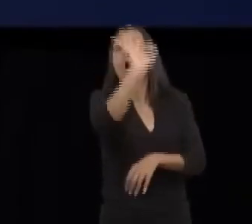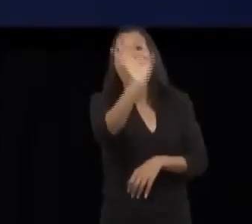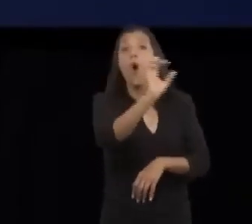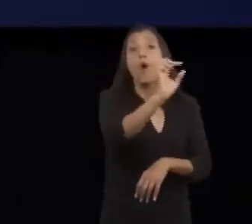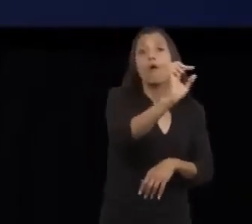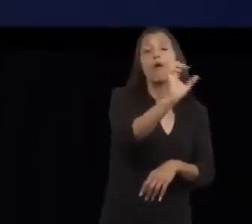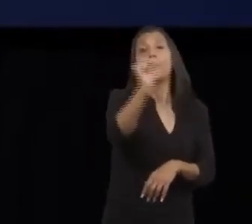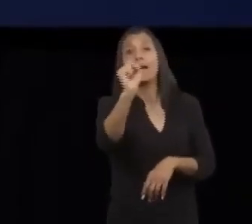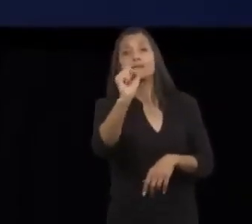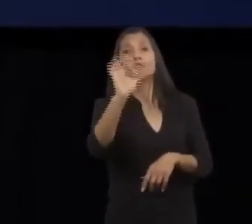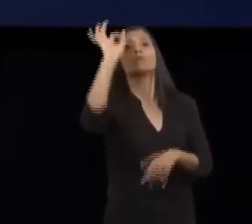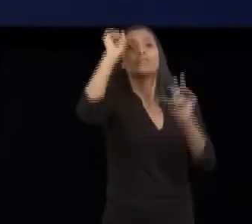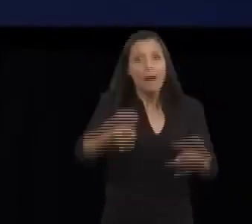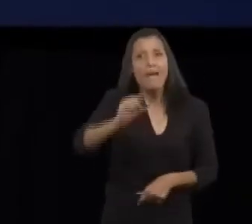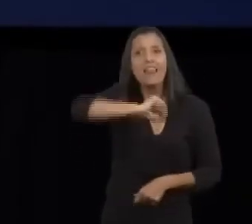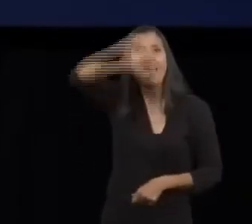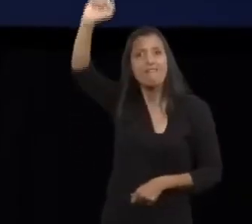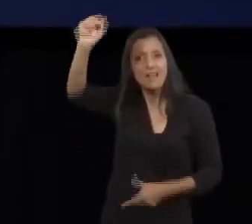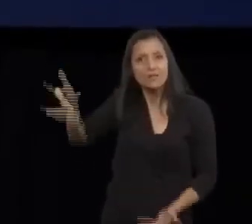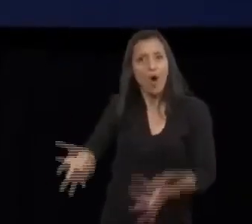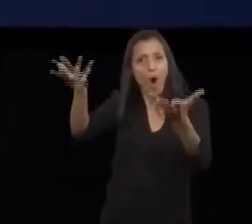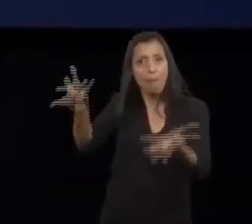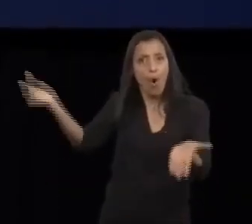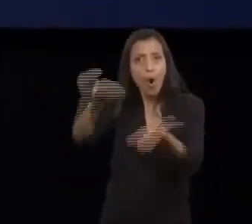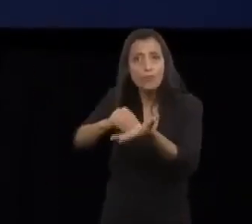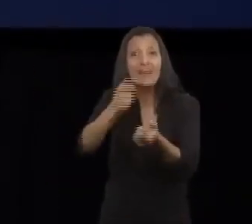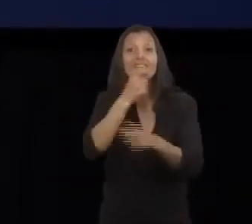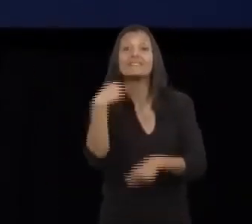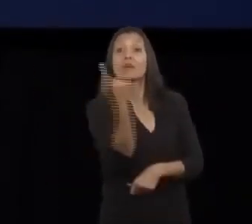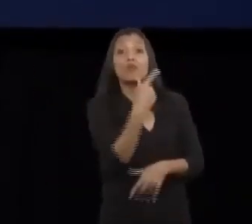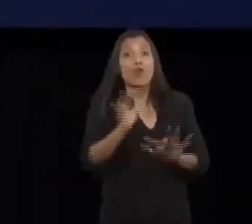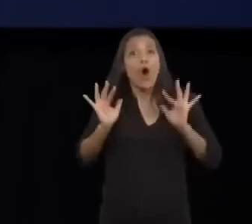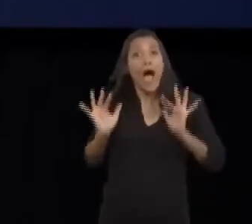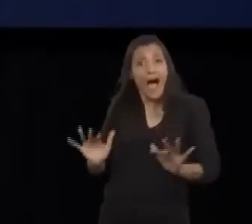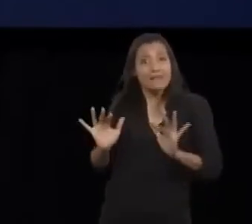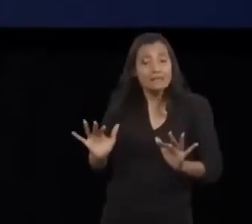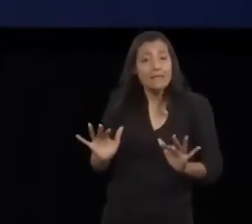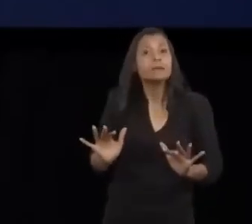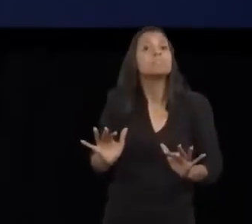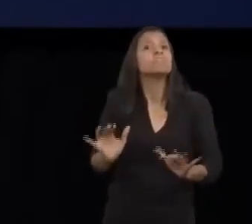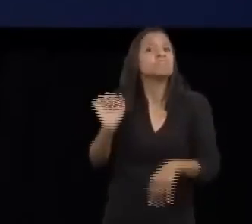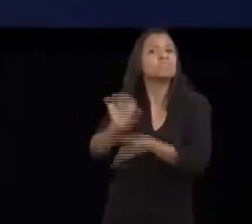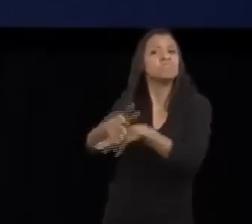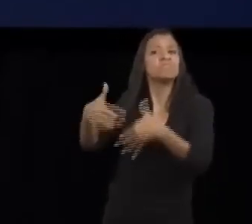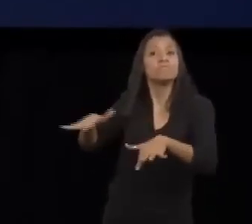we are going to see inflation, and if we do that, let's say,